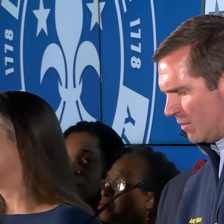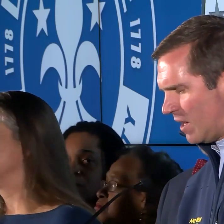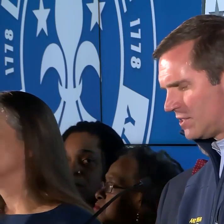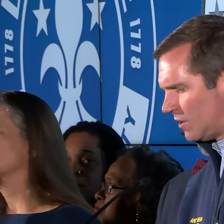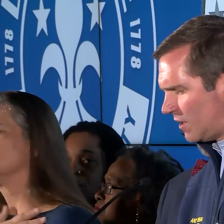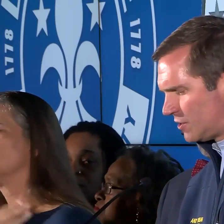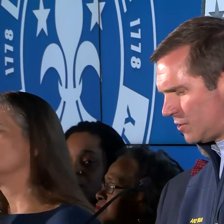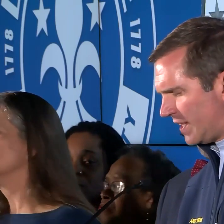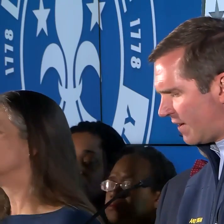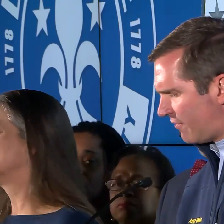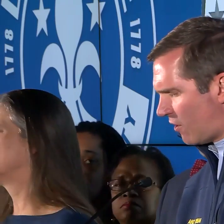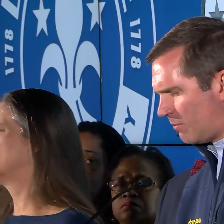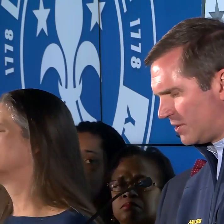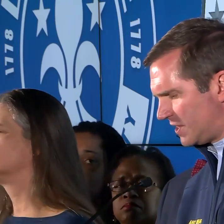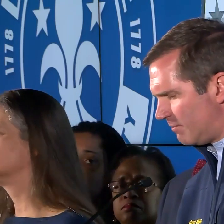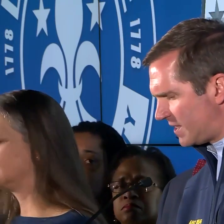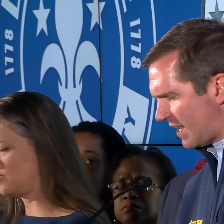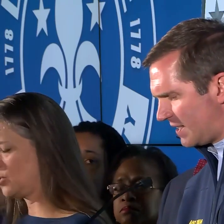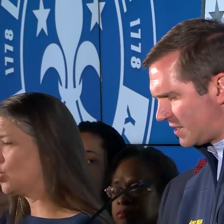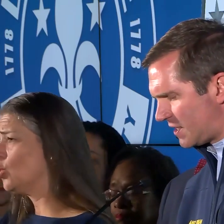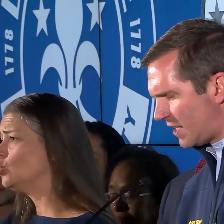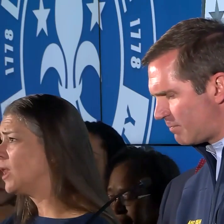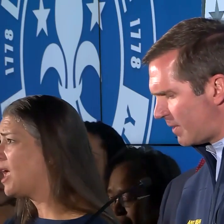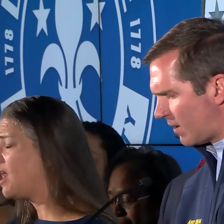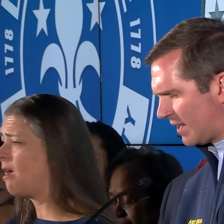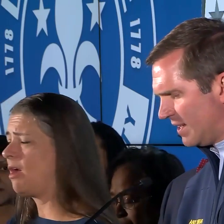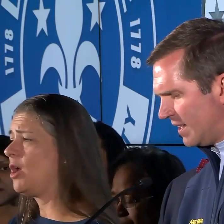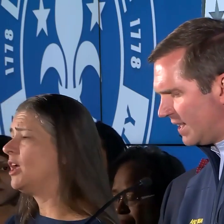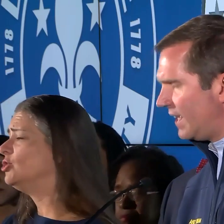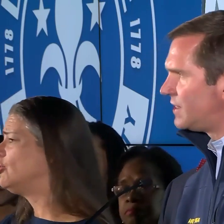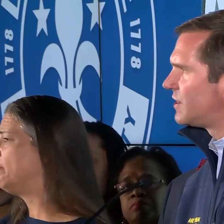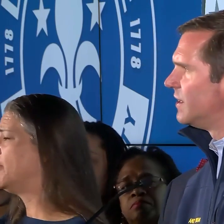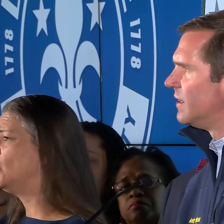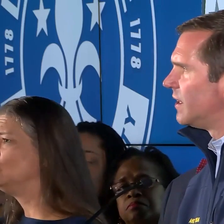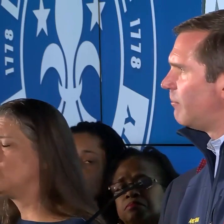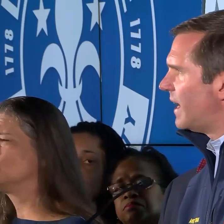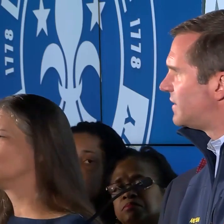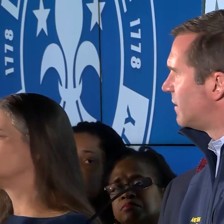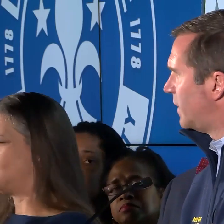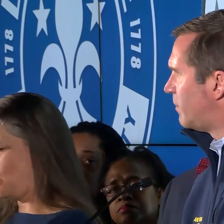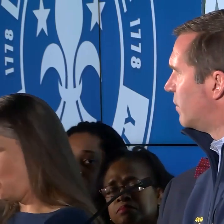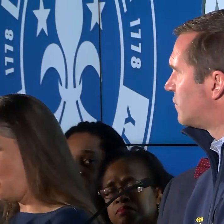We also lost Juliana farmer, Jim Tutt, Josh Barrack. Each amazing people whose